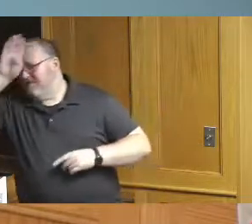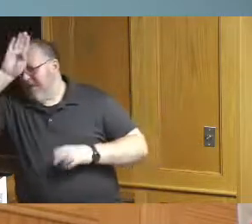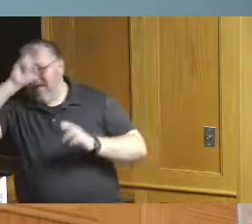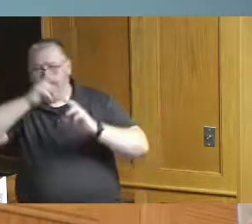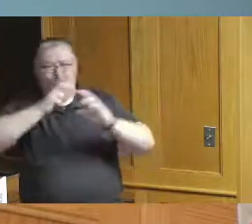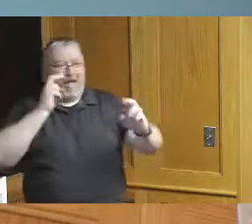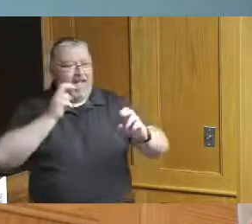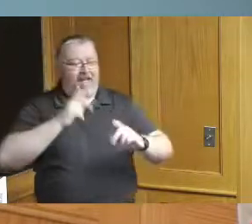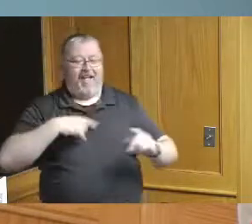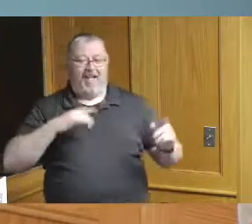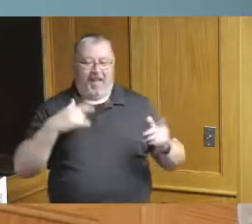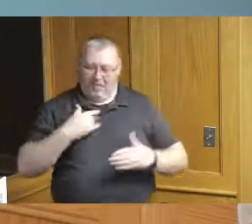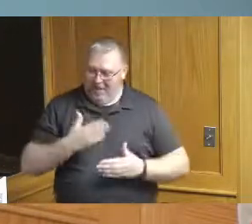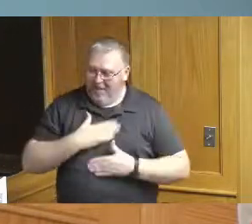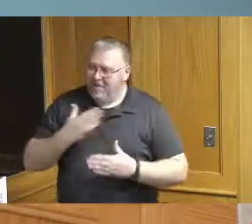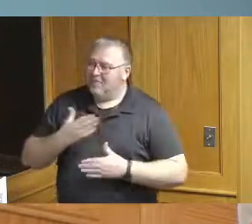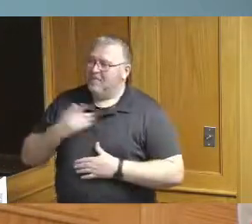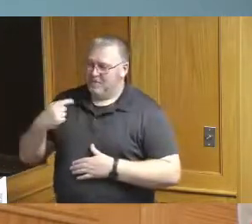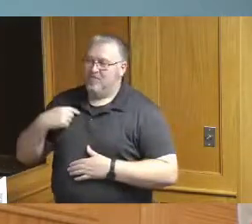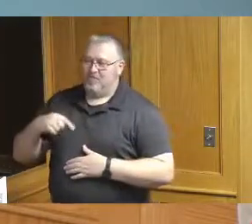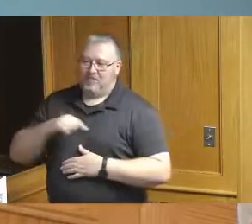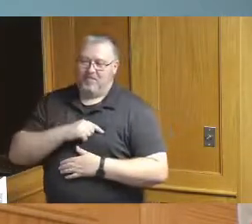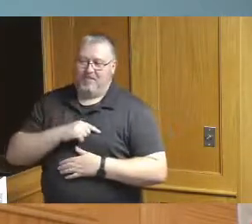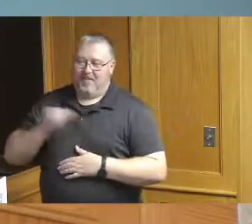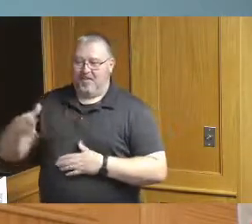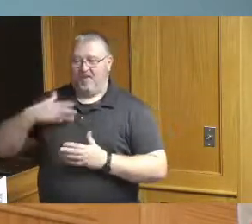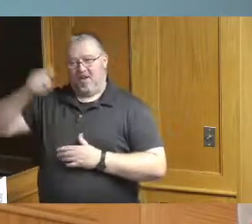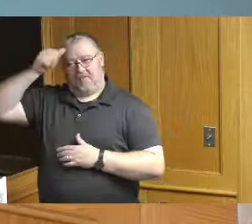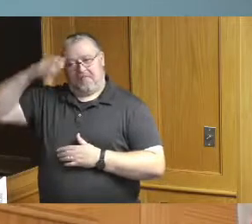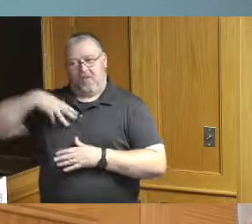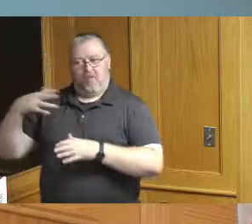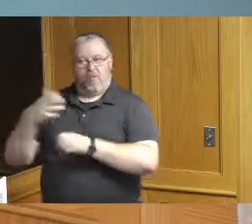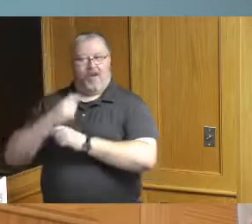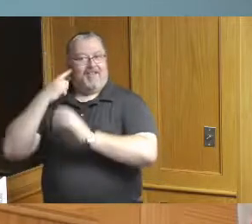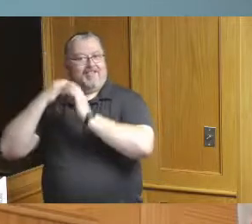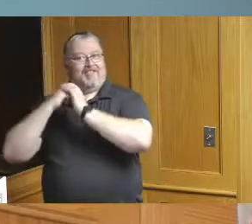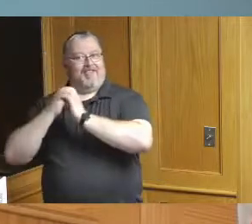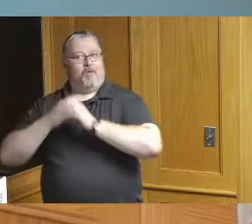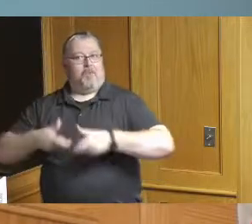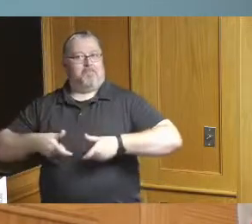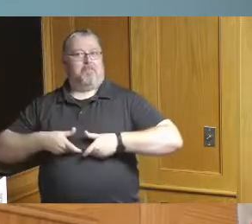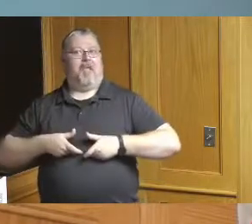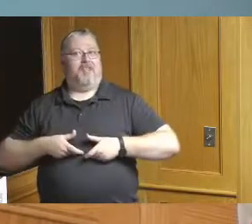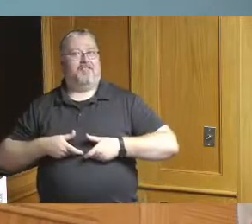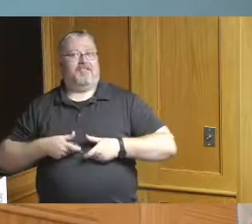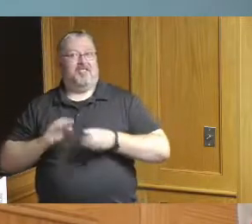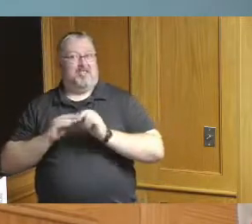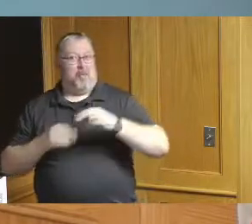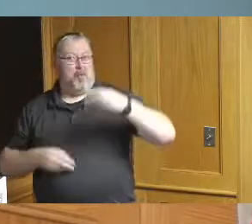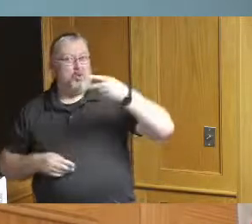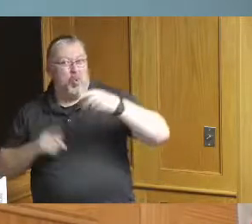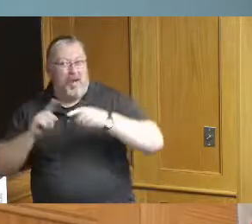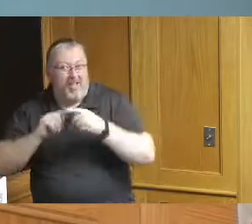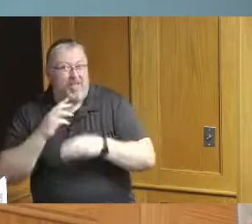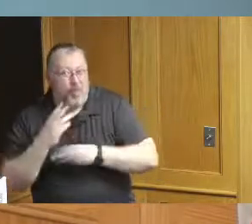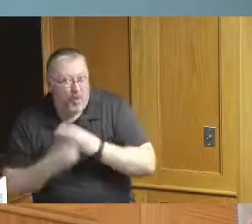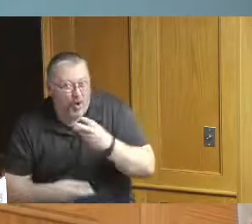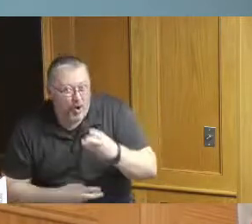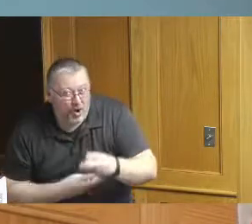so I'm happy that uh this young man for winning a silver medal he's number two in the world that we